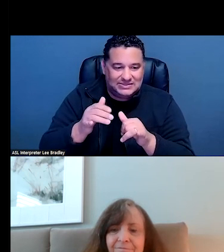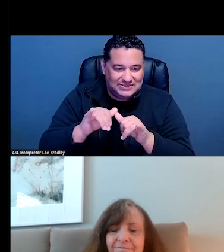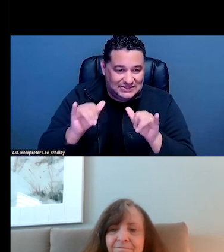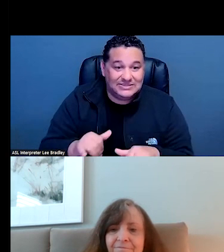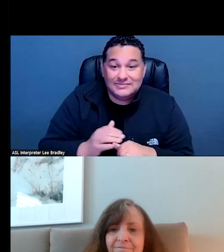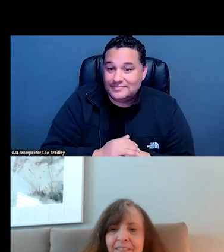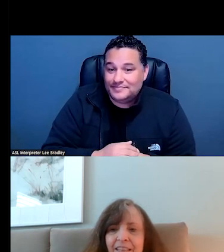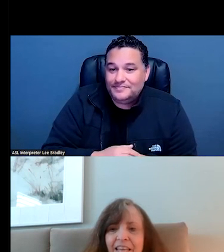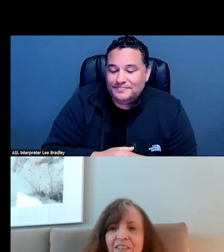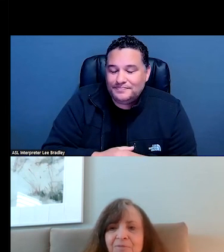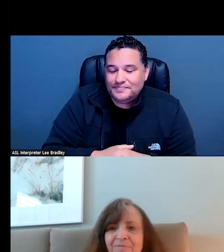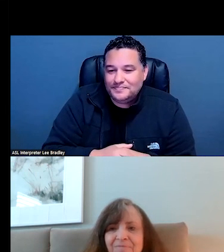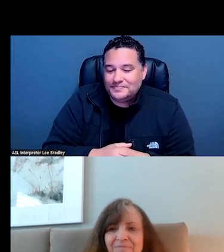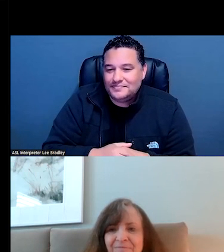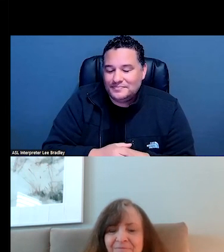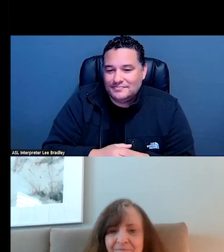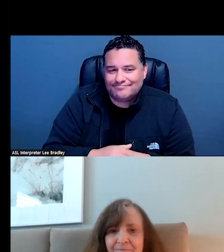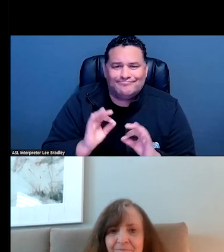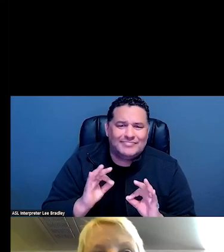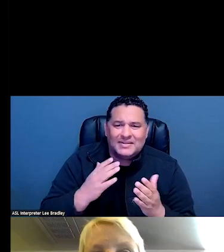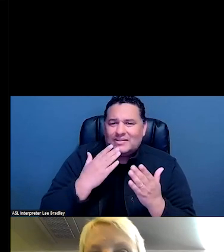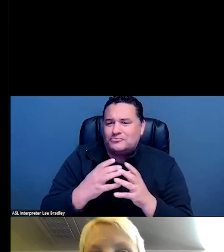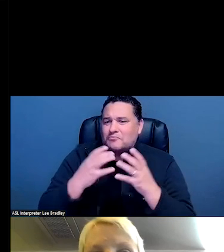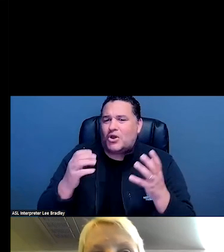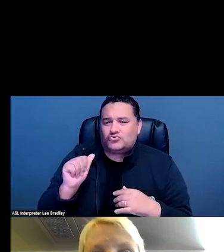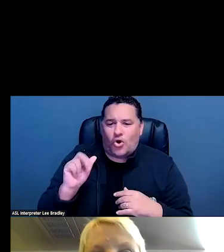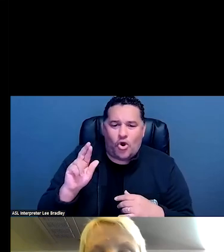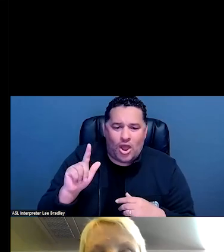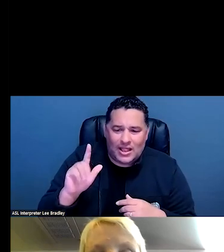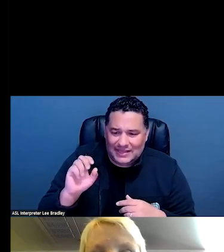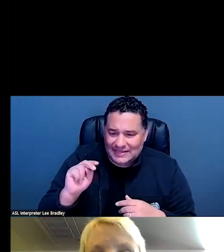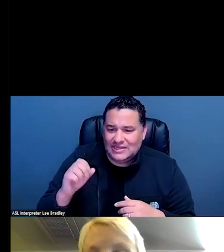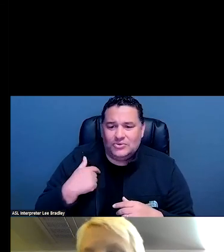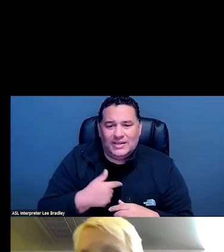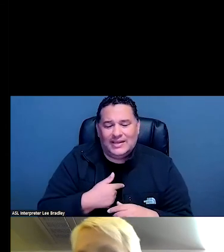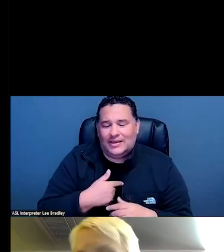IN FINANCING 988 CRISIS SERVICES SYSTEMS